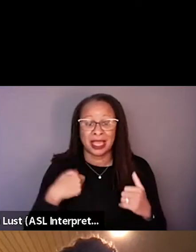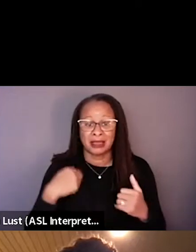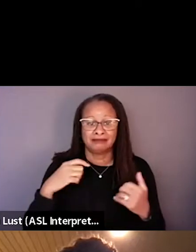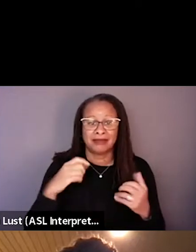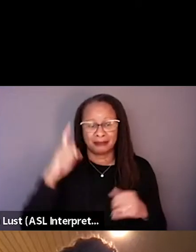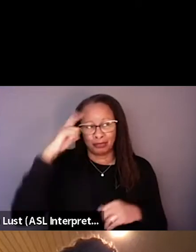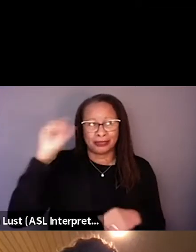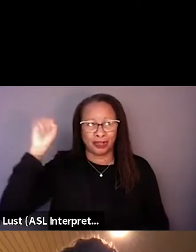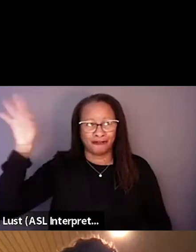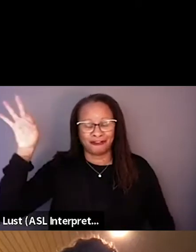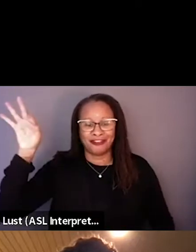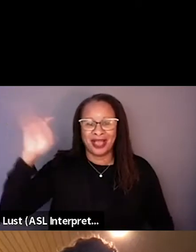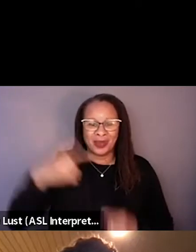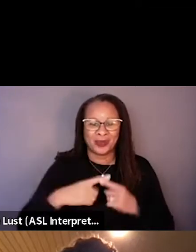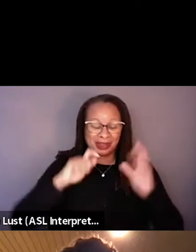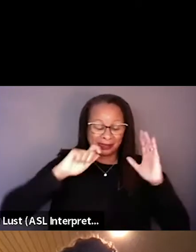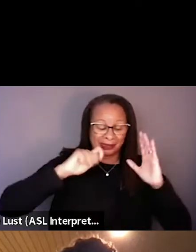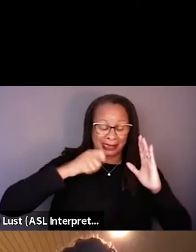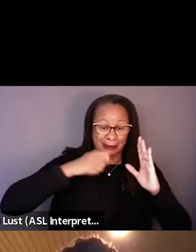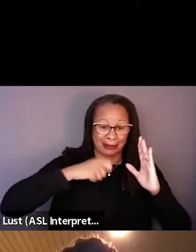when I turn the camera on and I just go on feeling